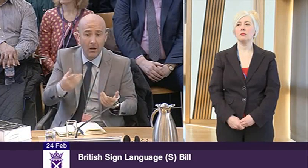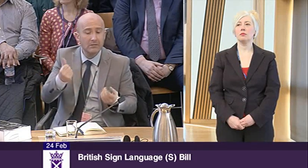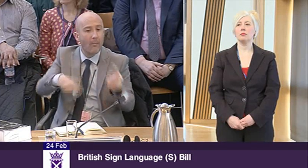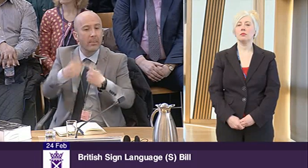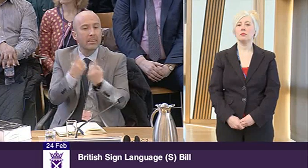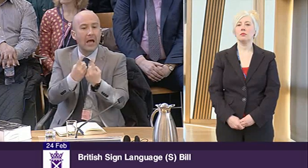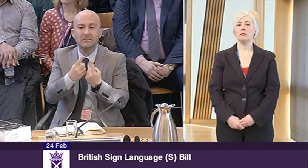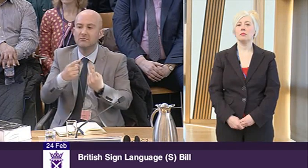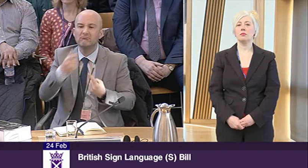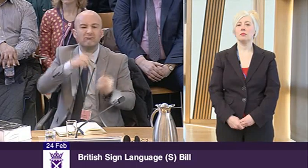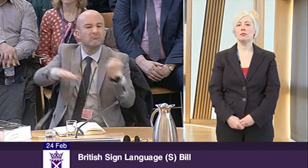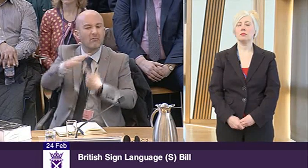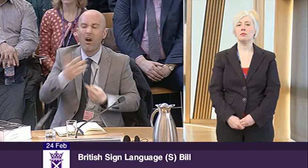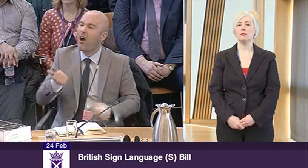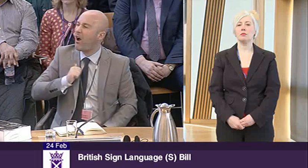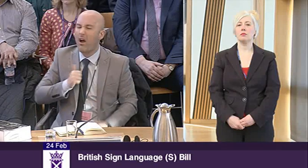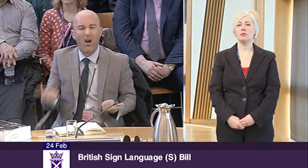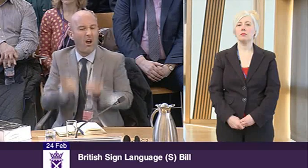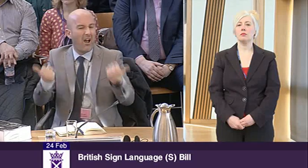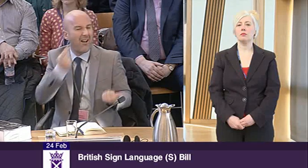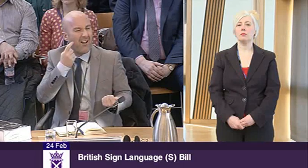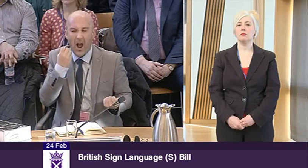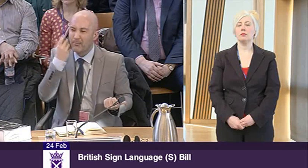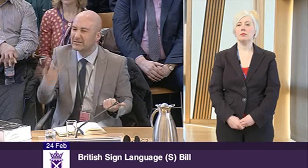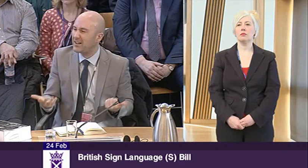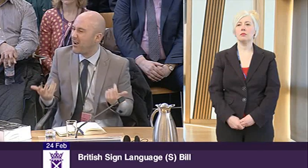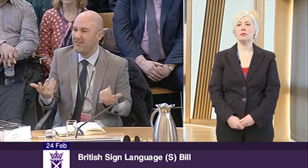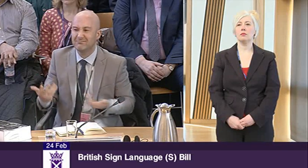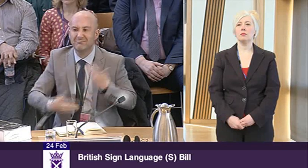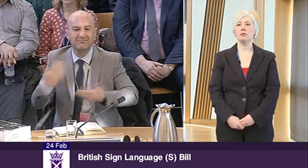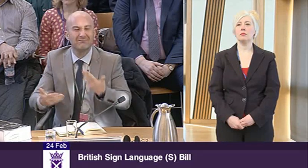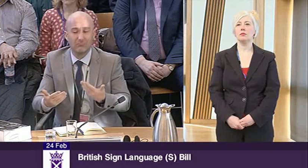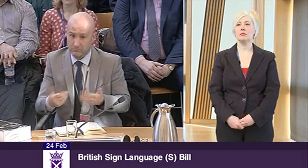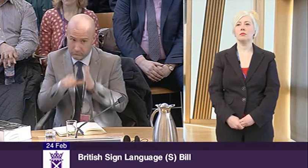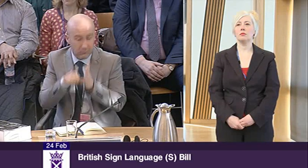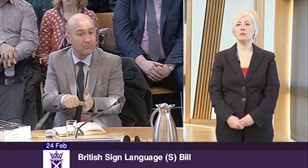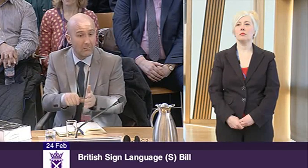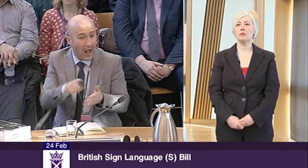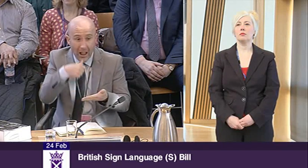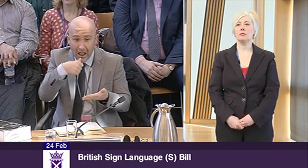from college education because there is no provision for them.